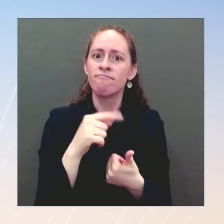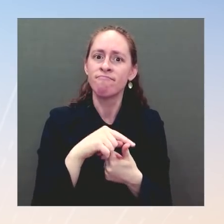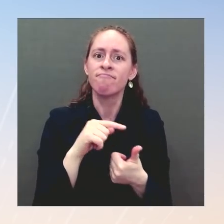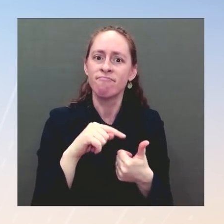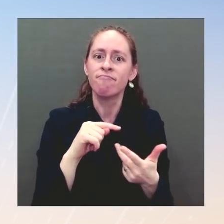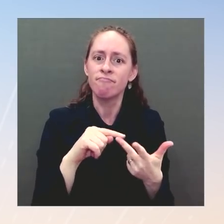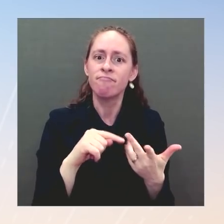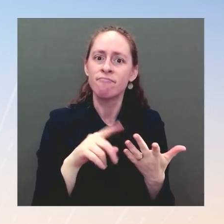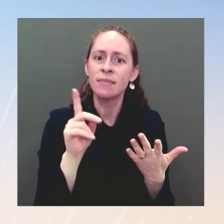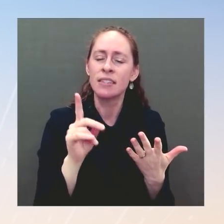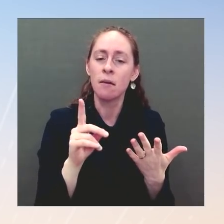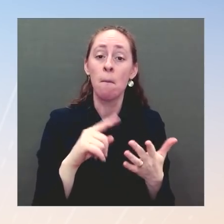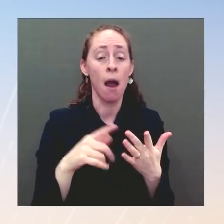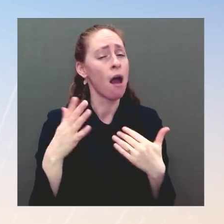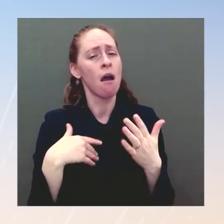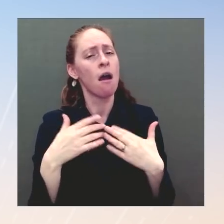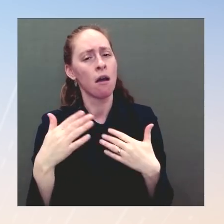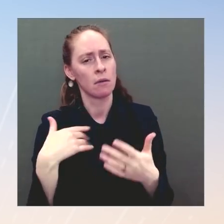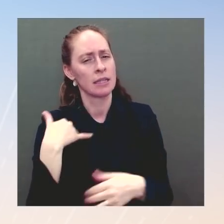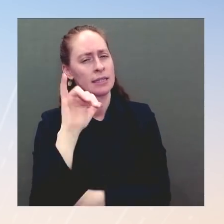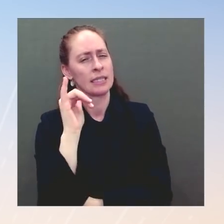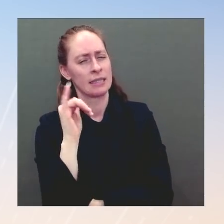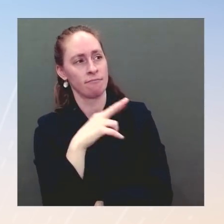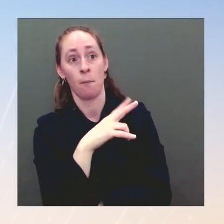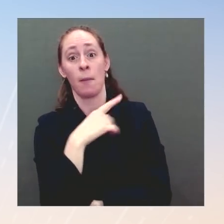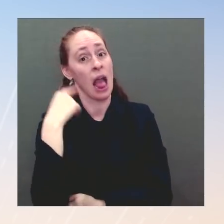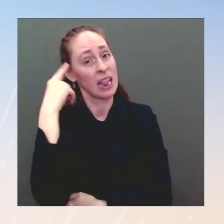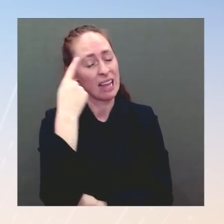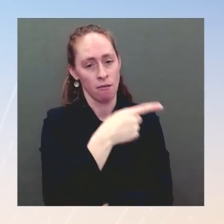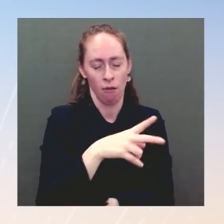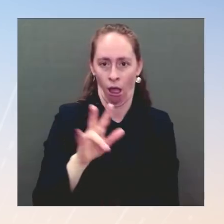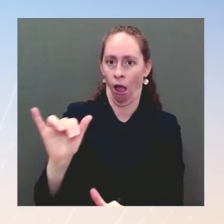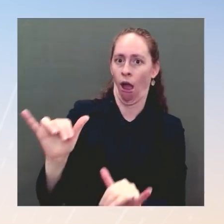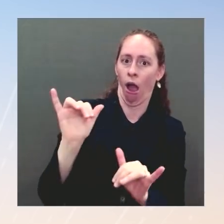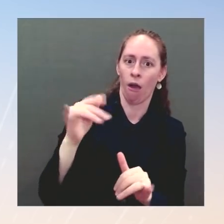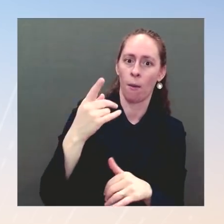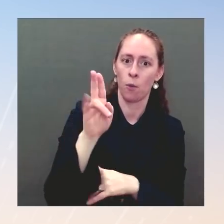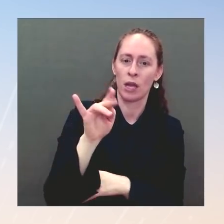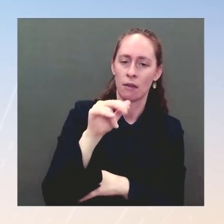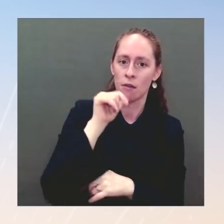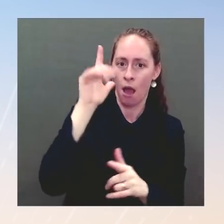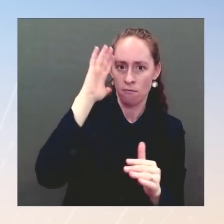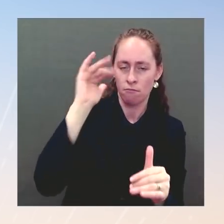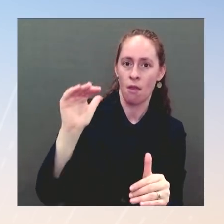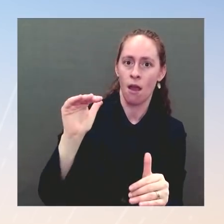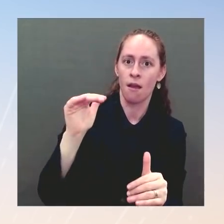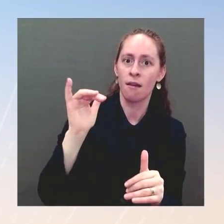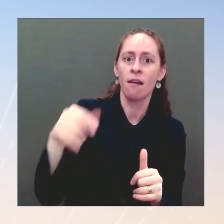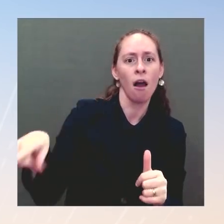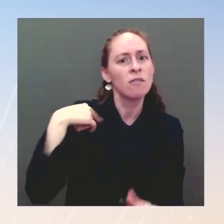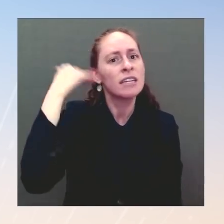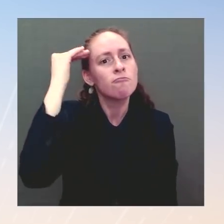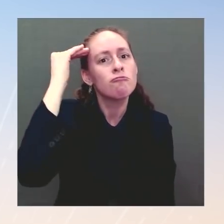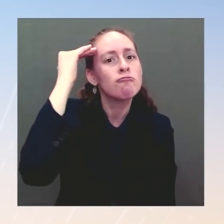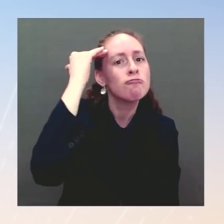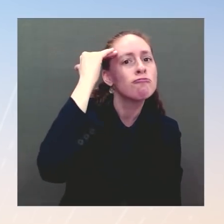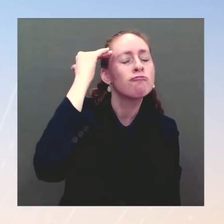did not expect us to put out this amount of information that we have put out, did not expect the global community to be as unified, including in the --